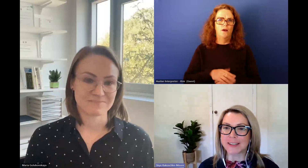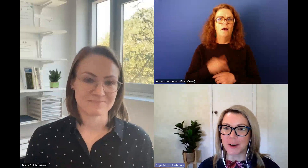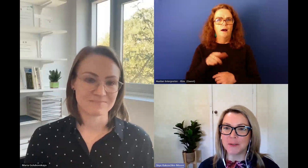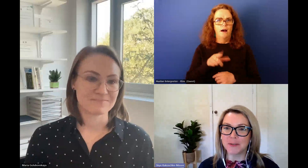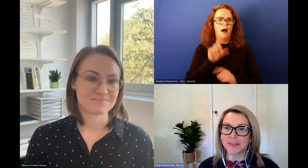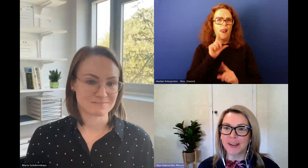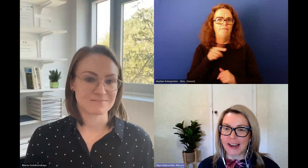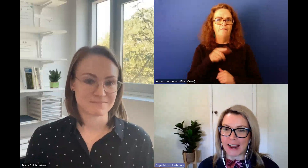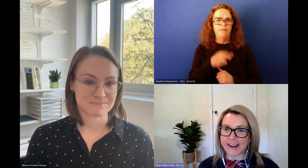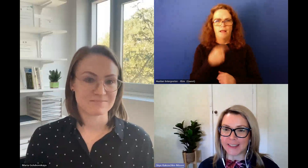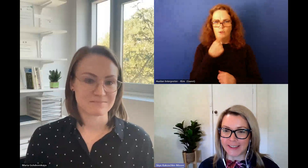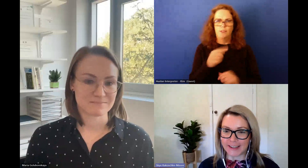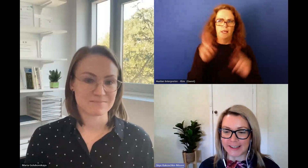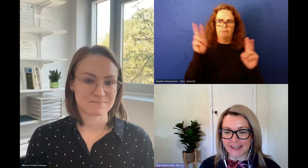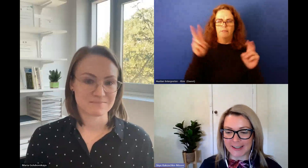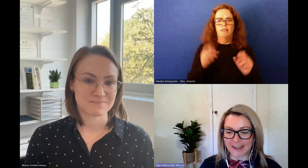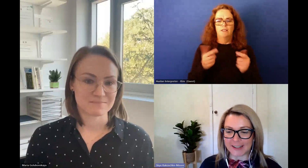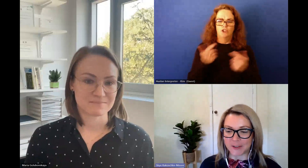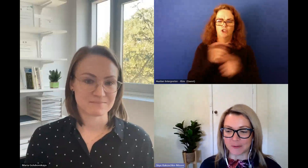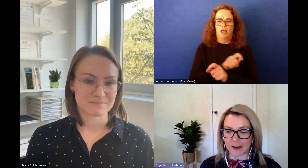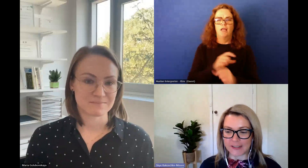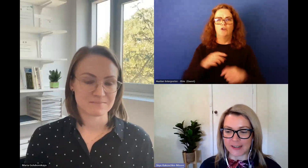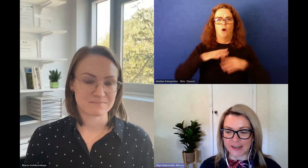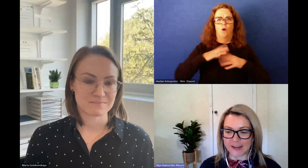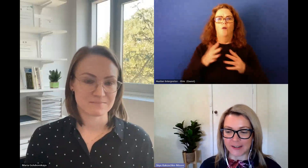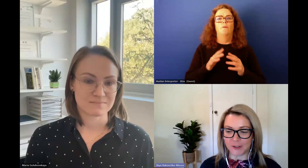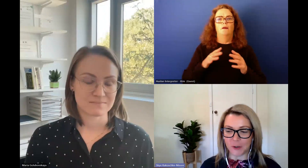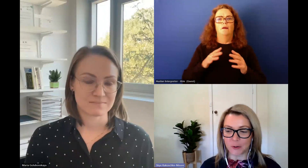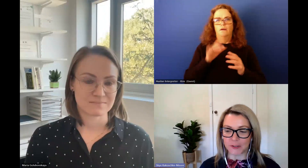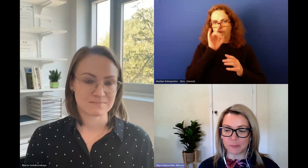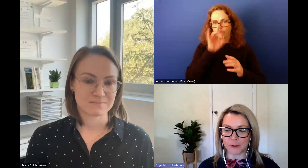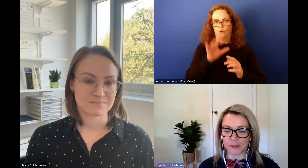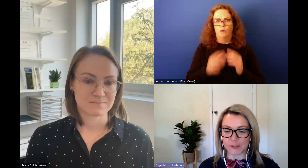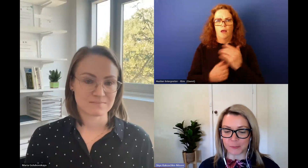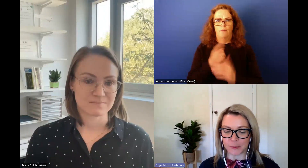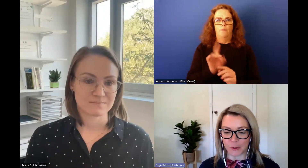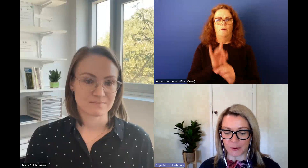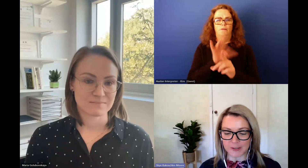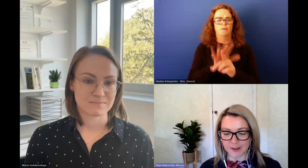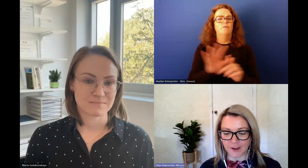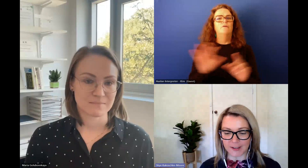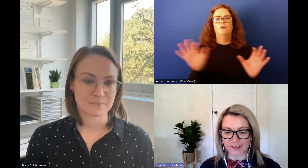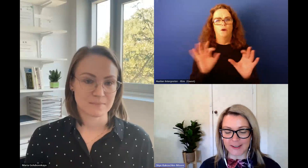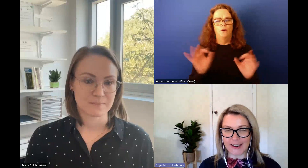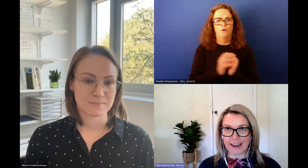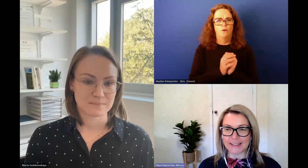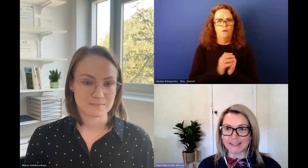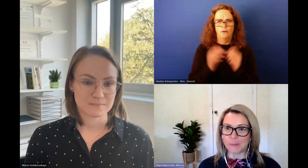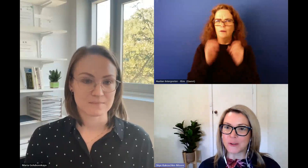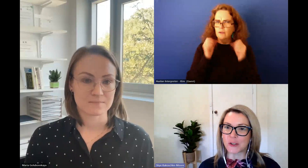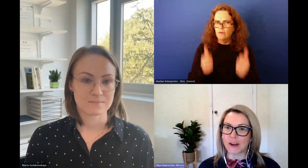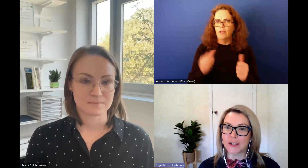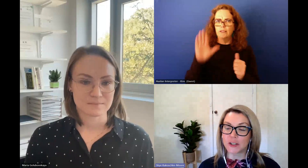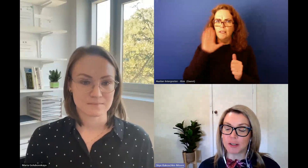itself and I think it's great to hear your experience with co-design has demonstrated